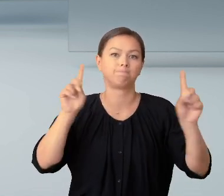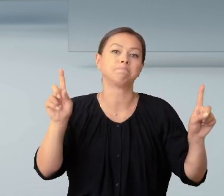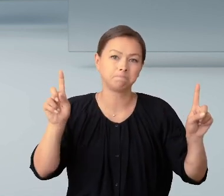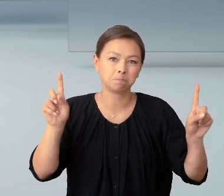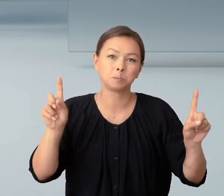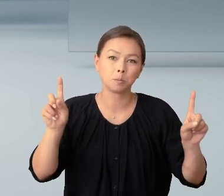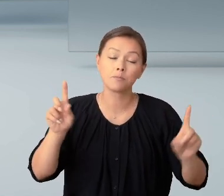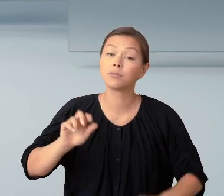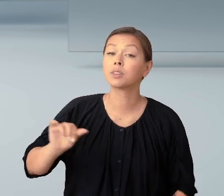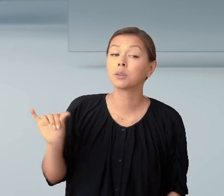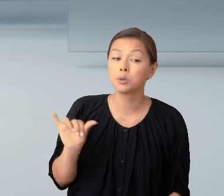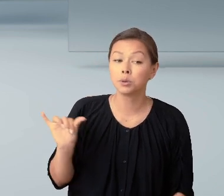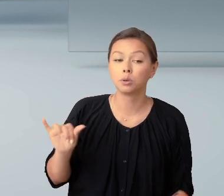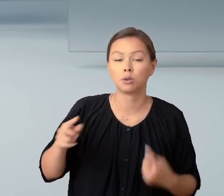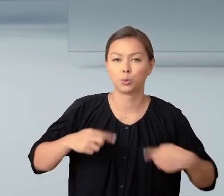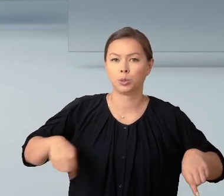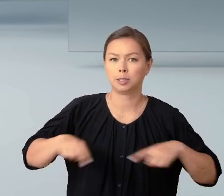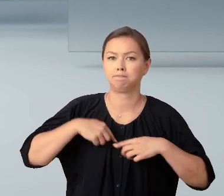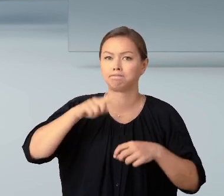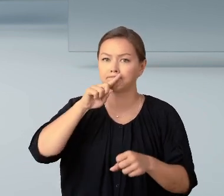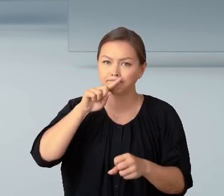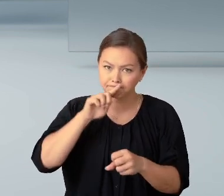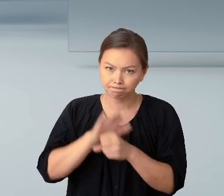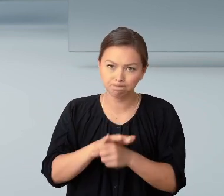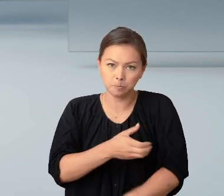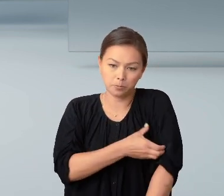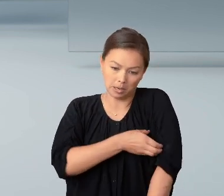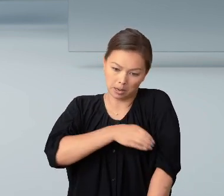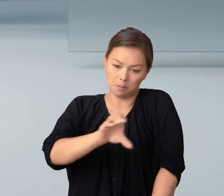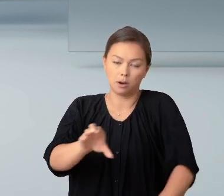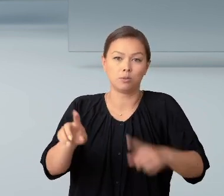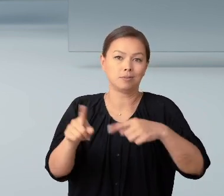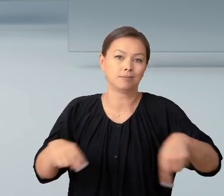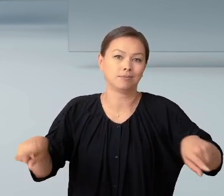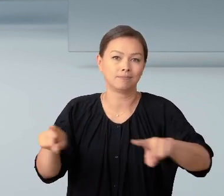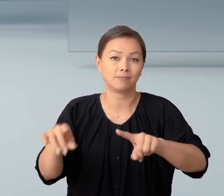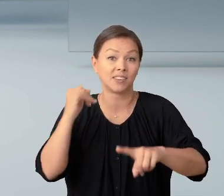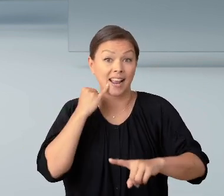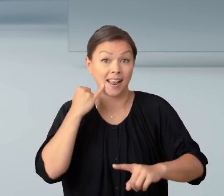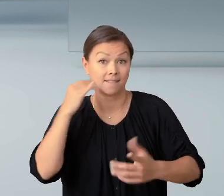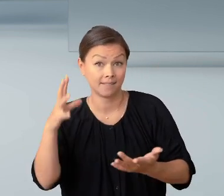And we are also committed to empowering customers to take advantage of